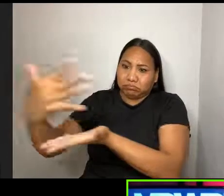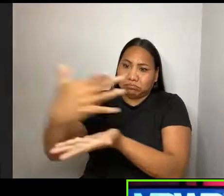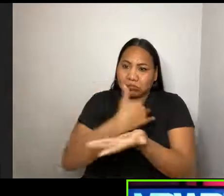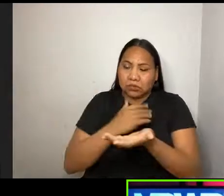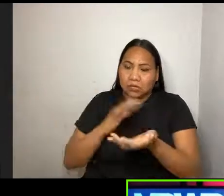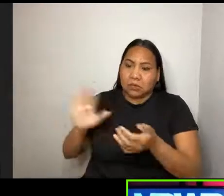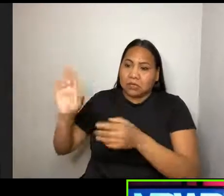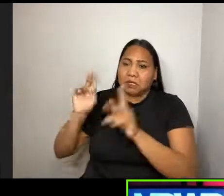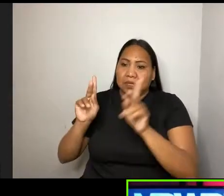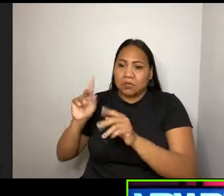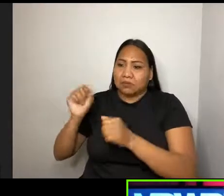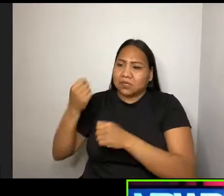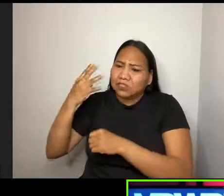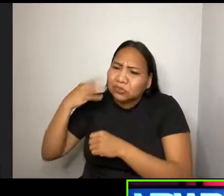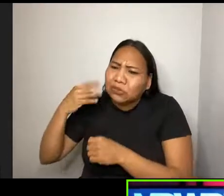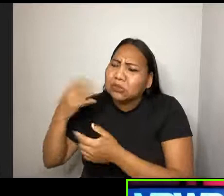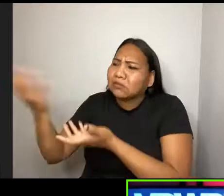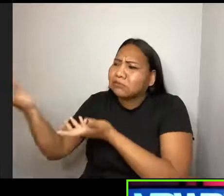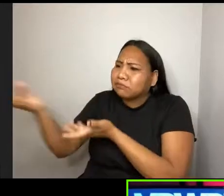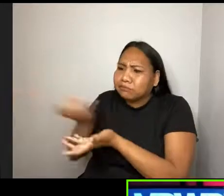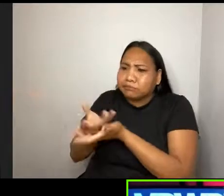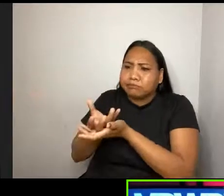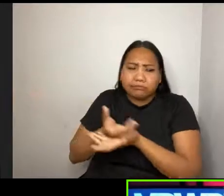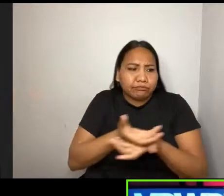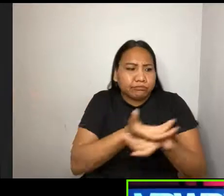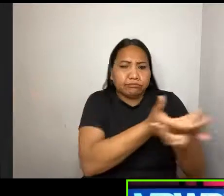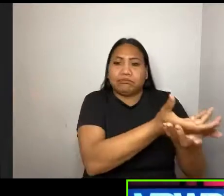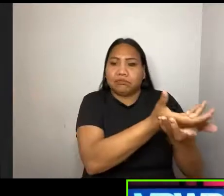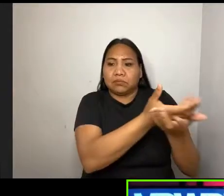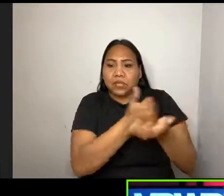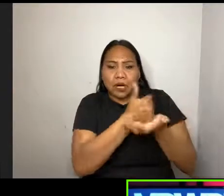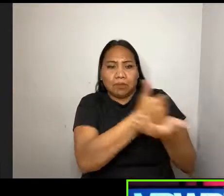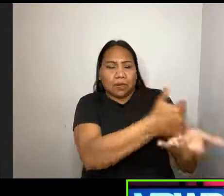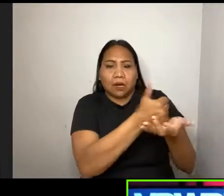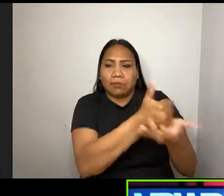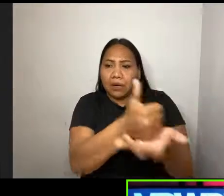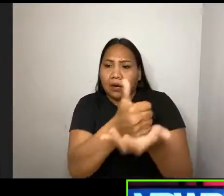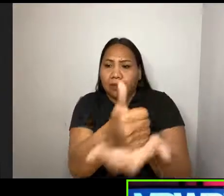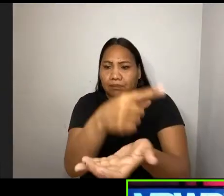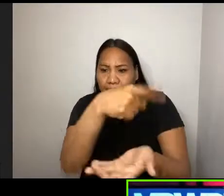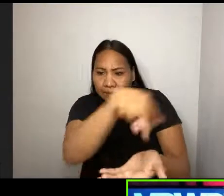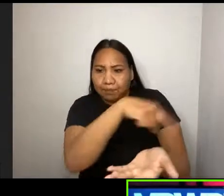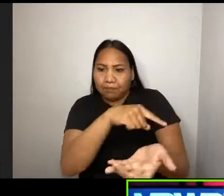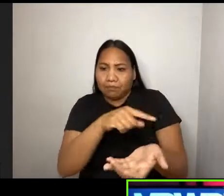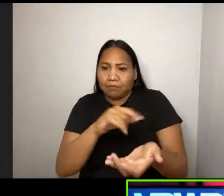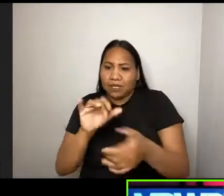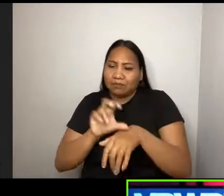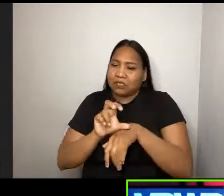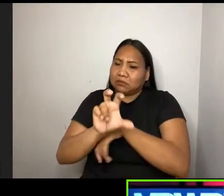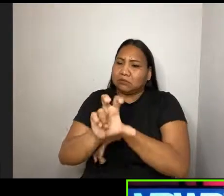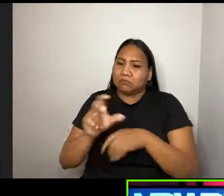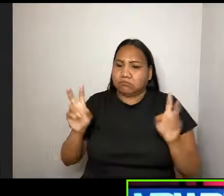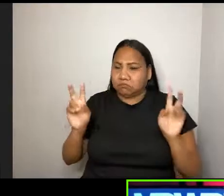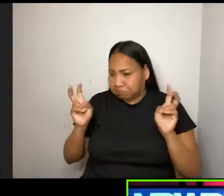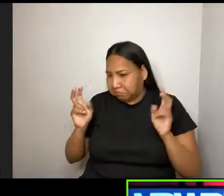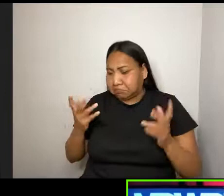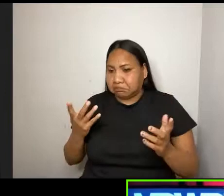more funding. We need to invest in sustainability of the nonprofit organizations and empower them to